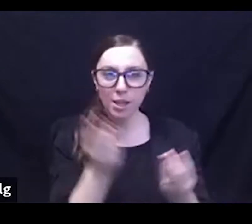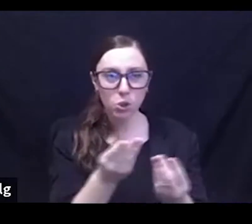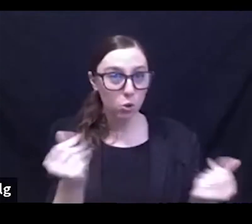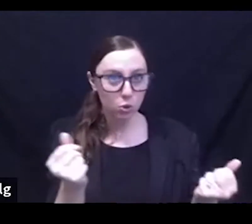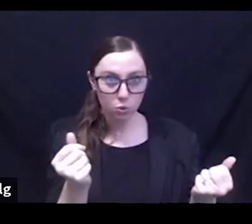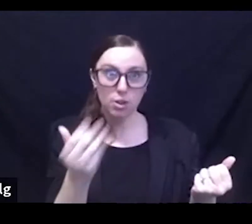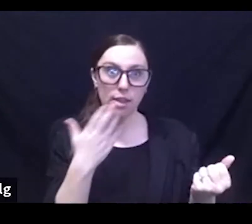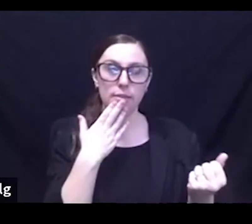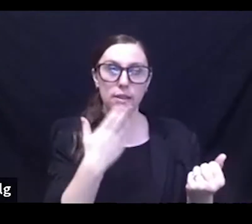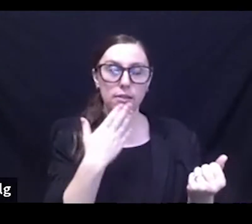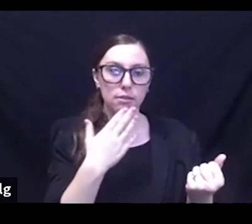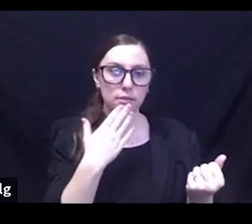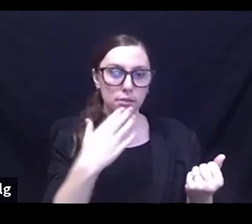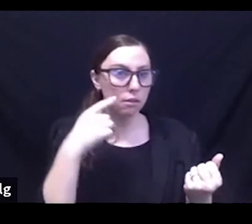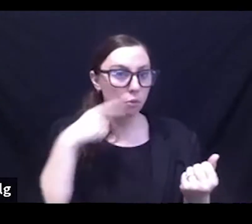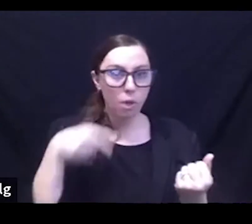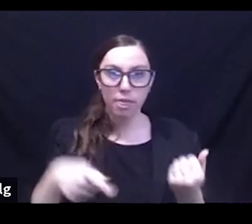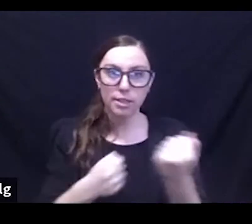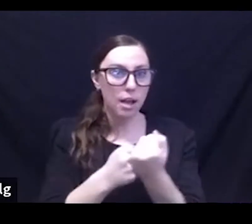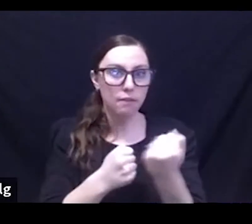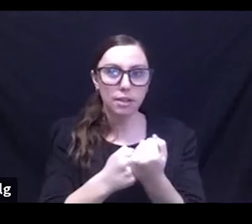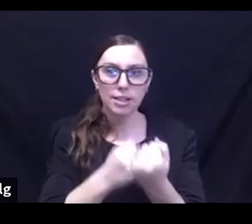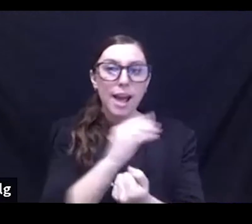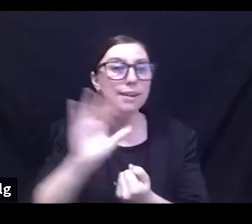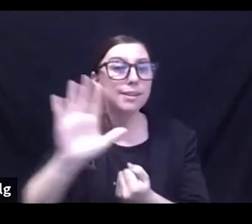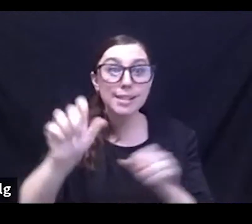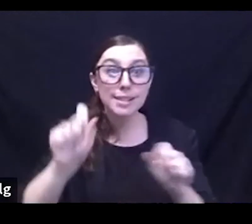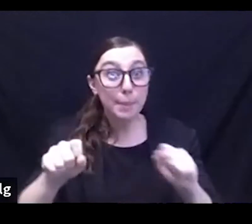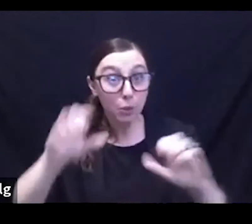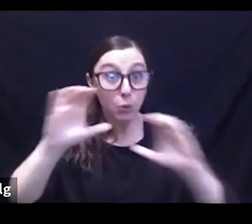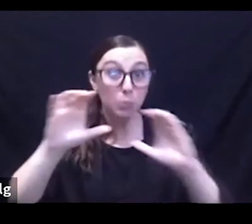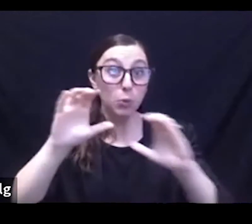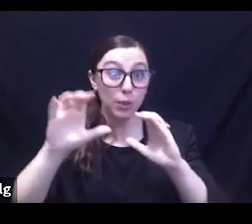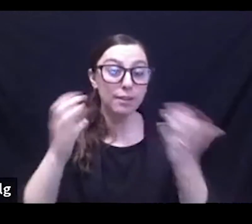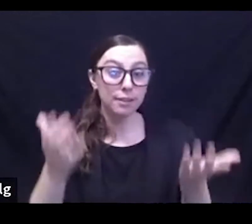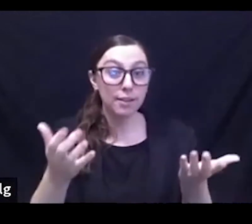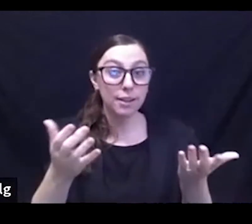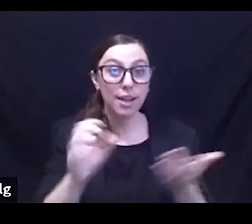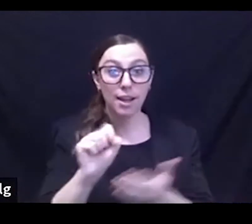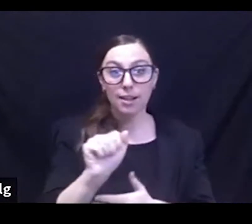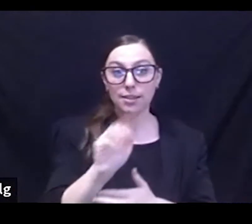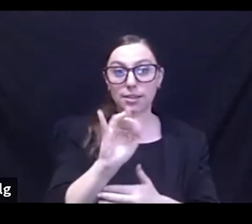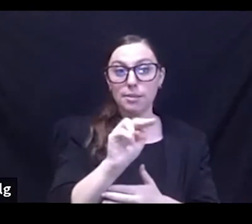thanks to this advocacy and ability to communicate, which as Sabina has